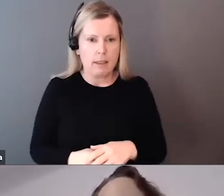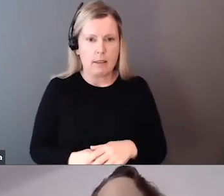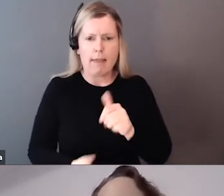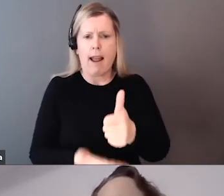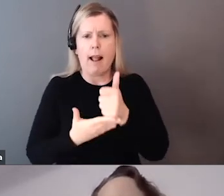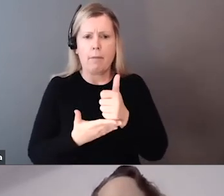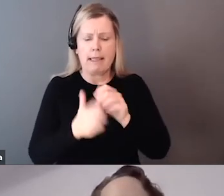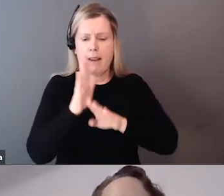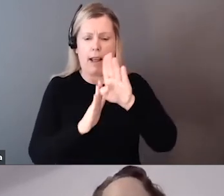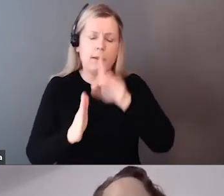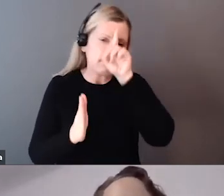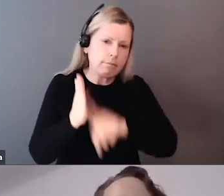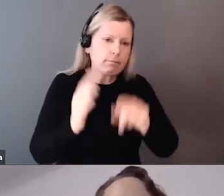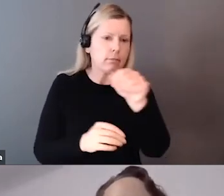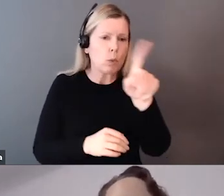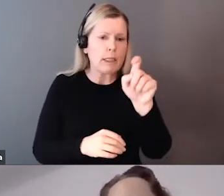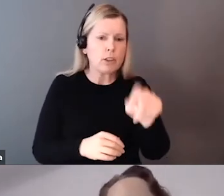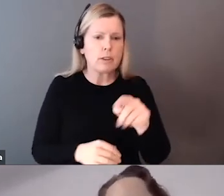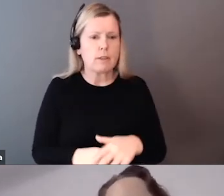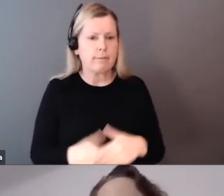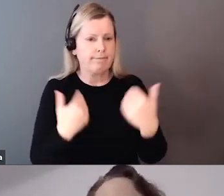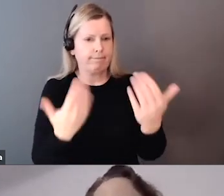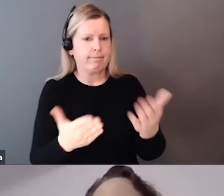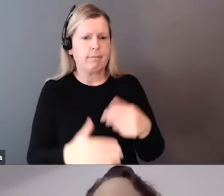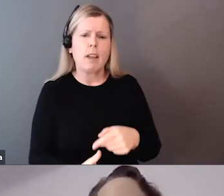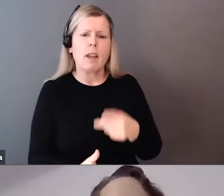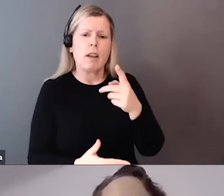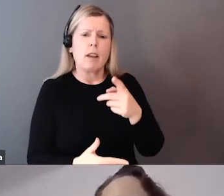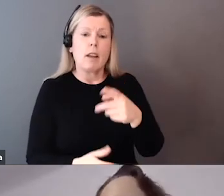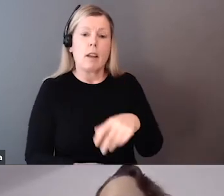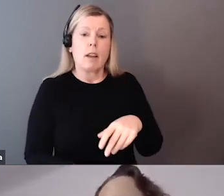which was basically what the actual challenges are related to return to work with people with common